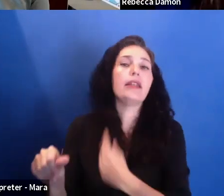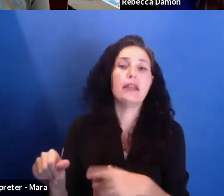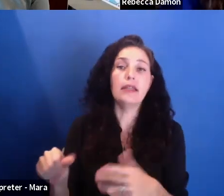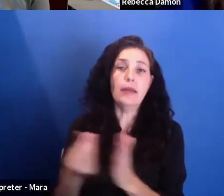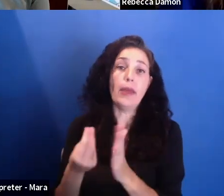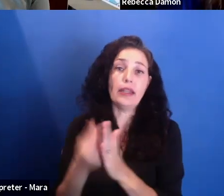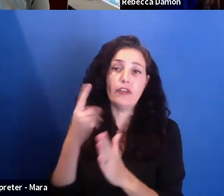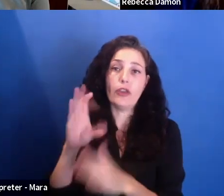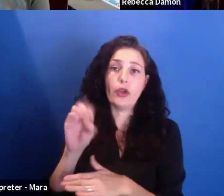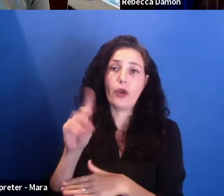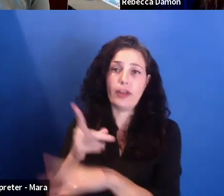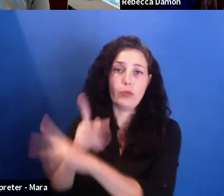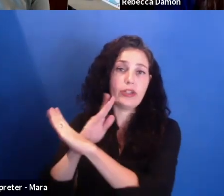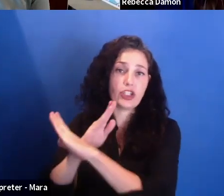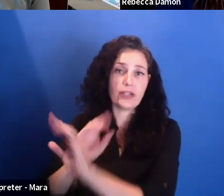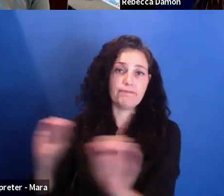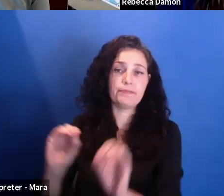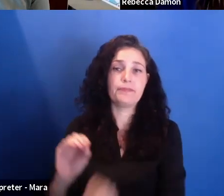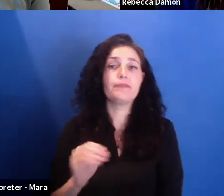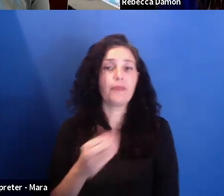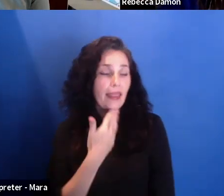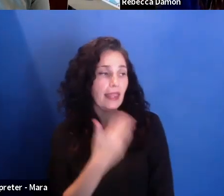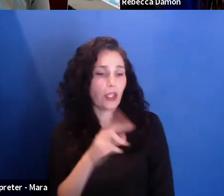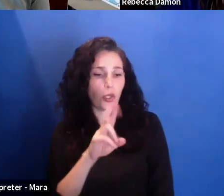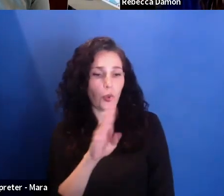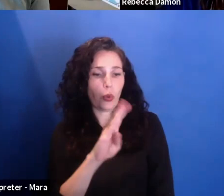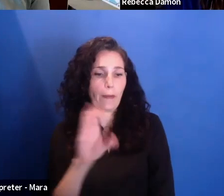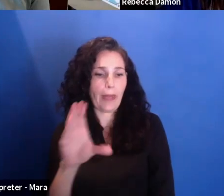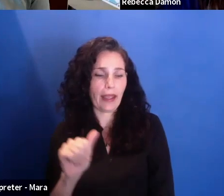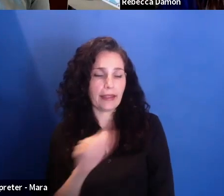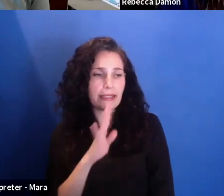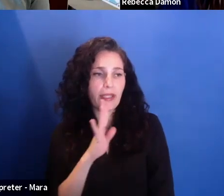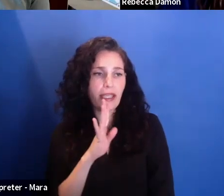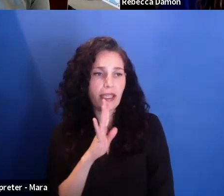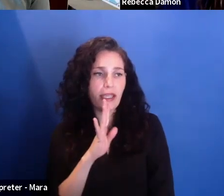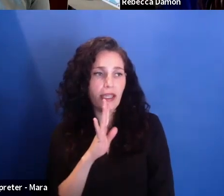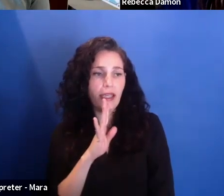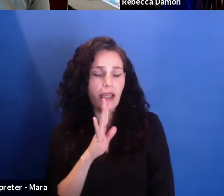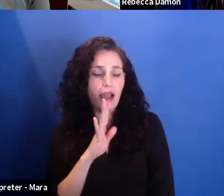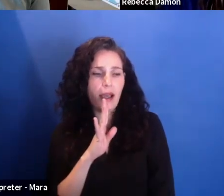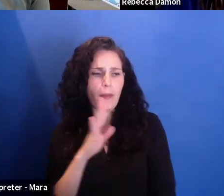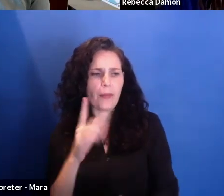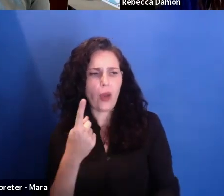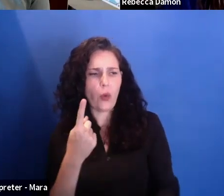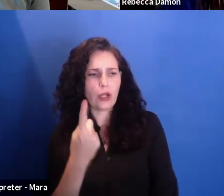We have a great question here in terms of young performers. And young performers, the traditional rules